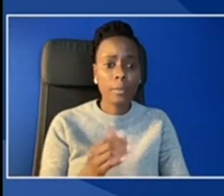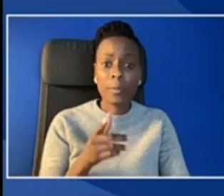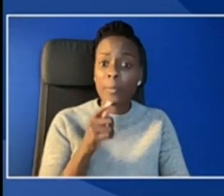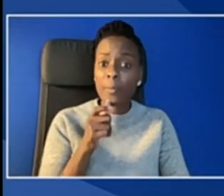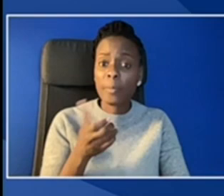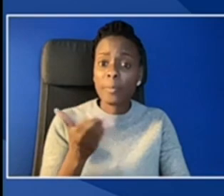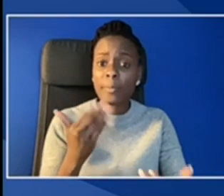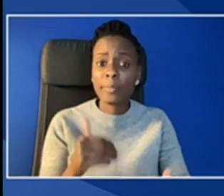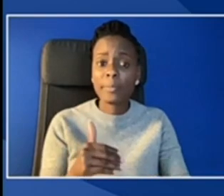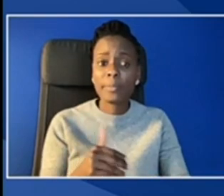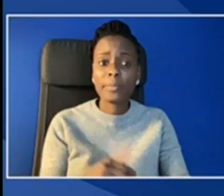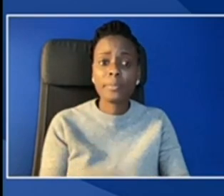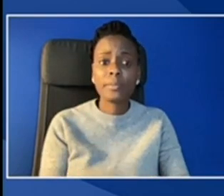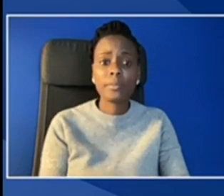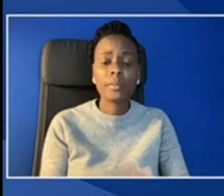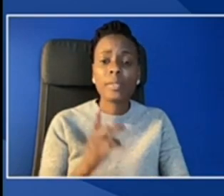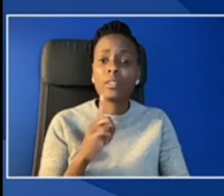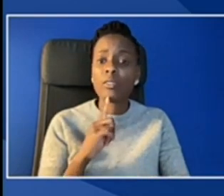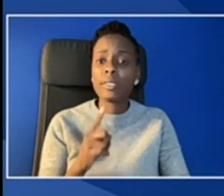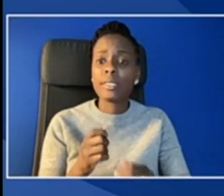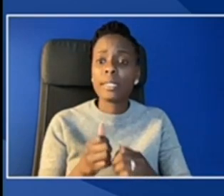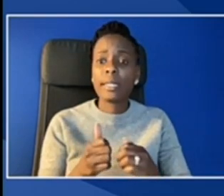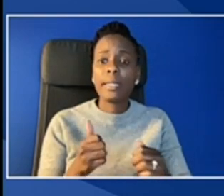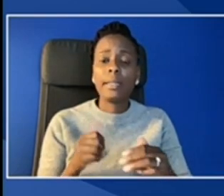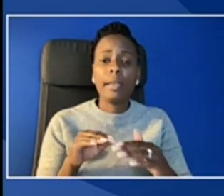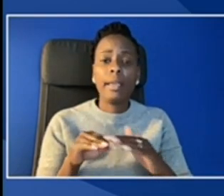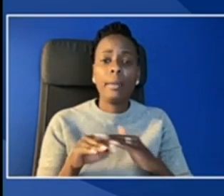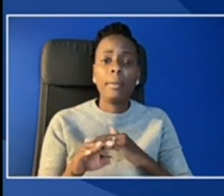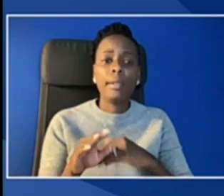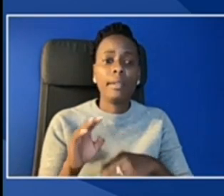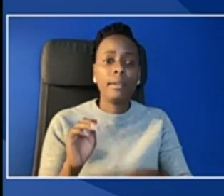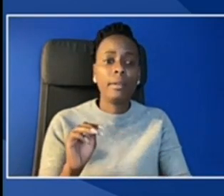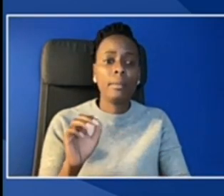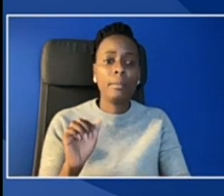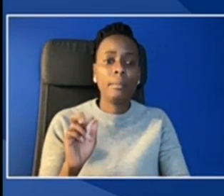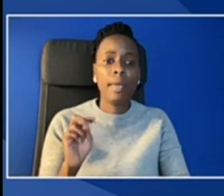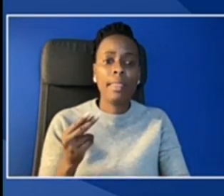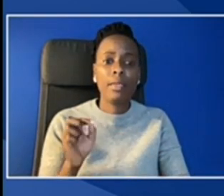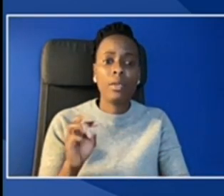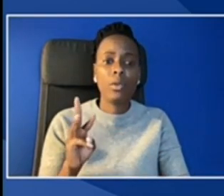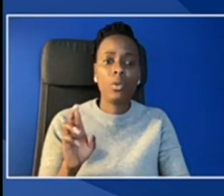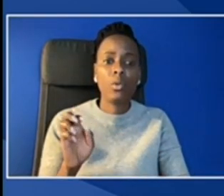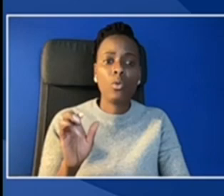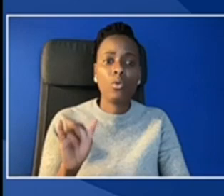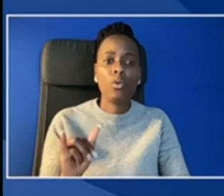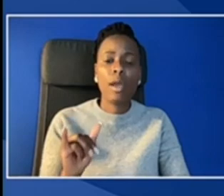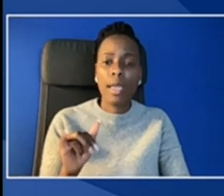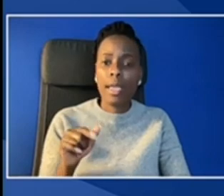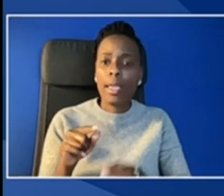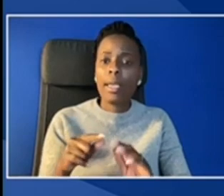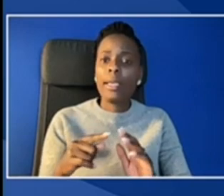Alright. I just admitted Matthew Ray, who is here speaking on behalf of students defrauded by the University of Phoenix.